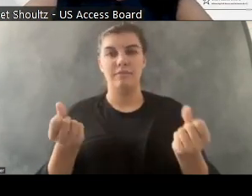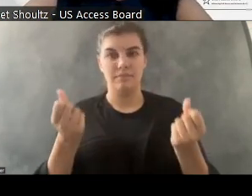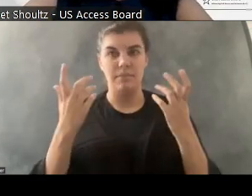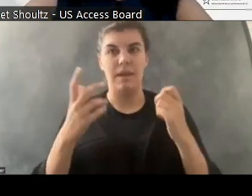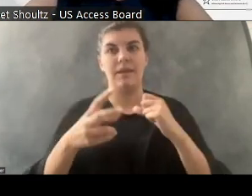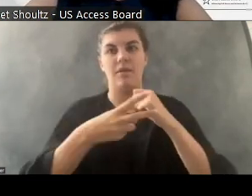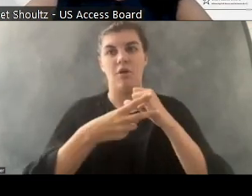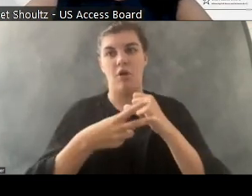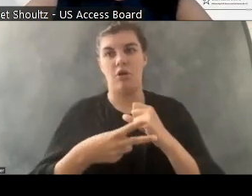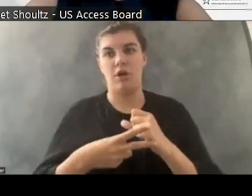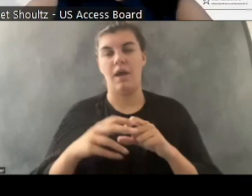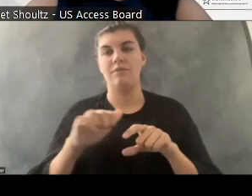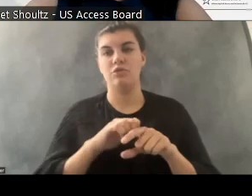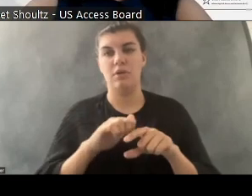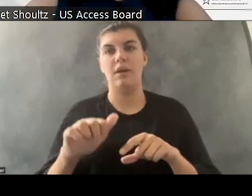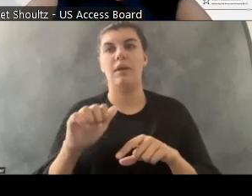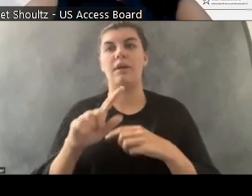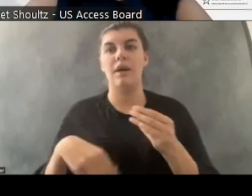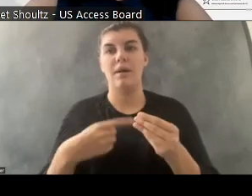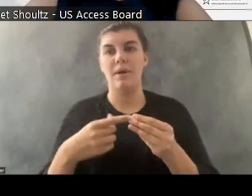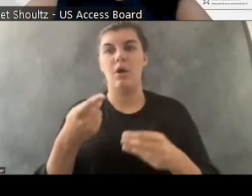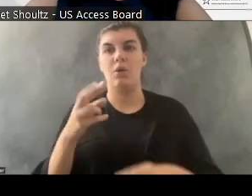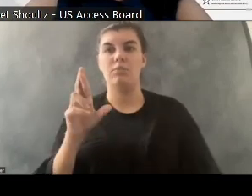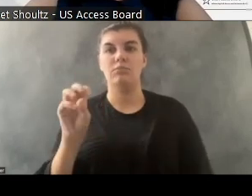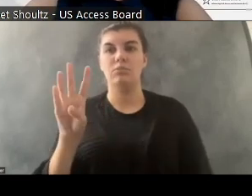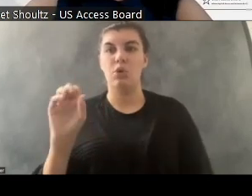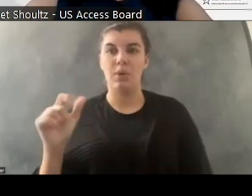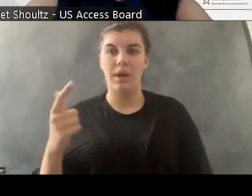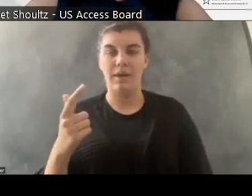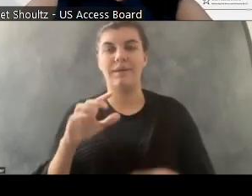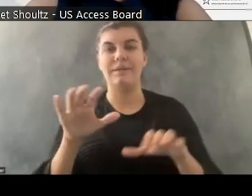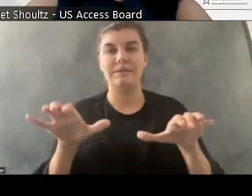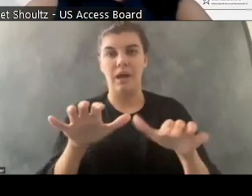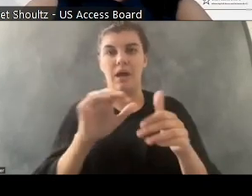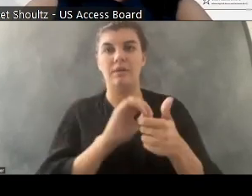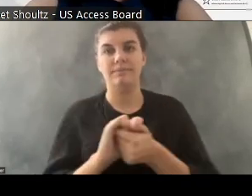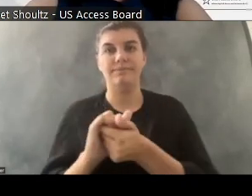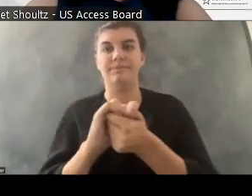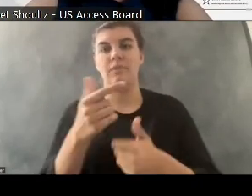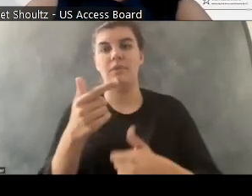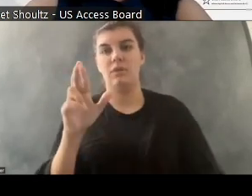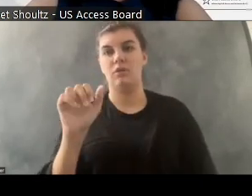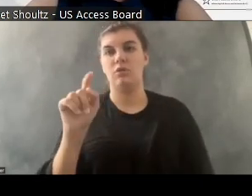archived trainings on PROWAG that were done in collaboration with the Great Lakes ADA Center.